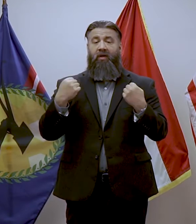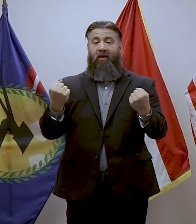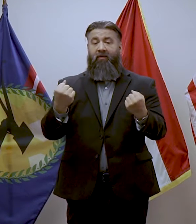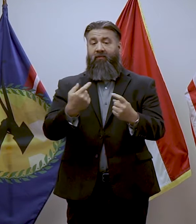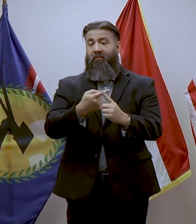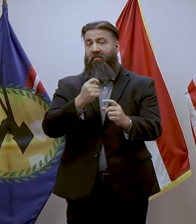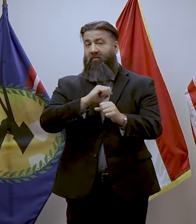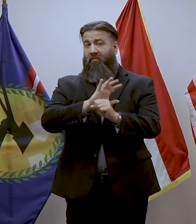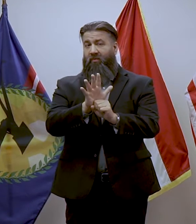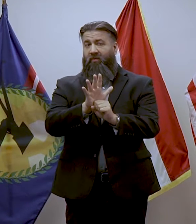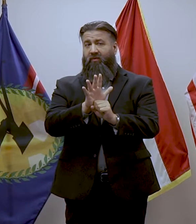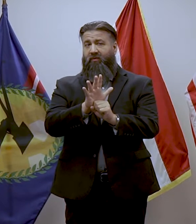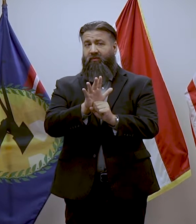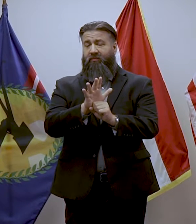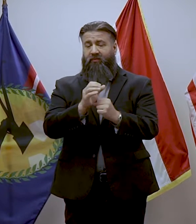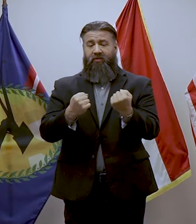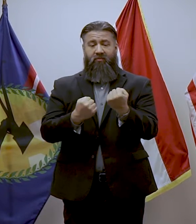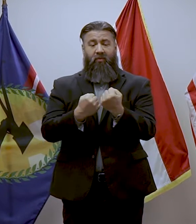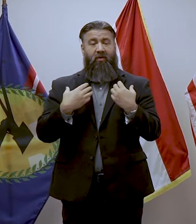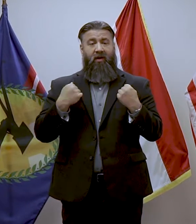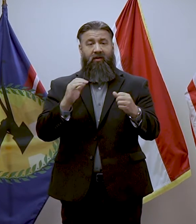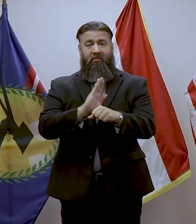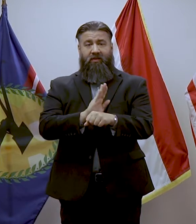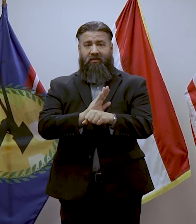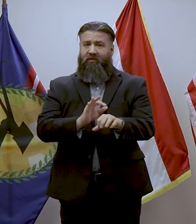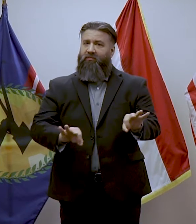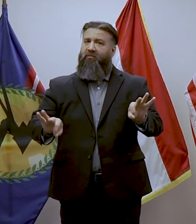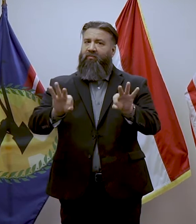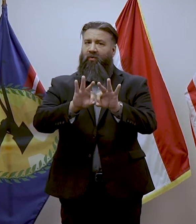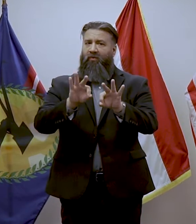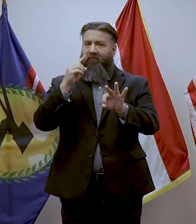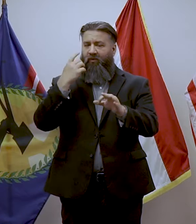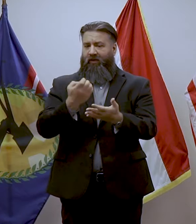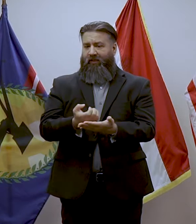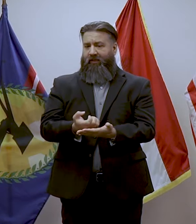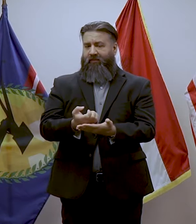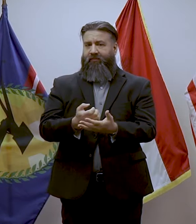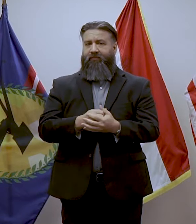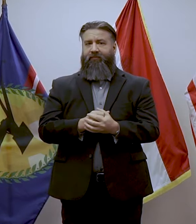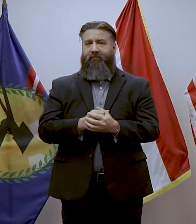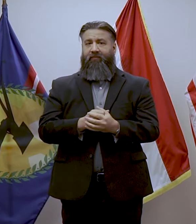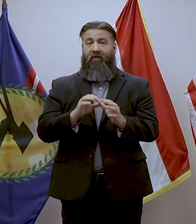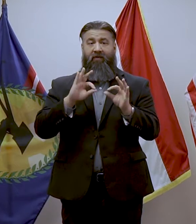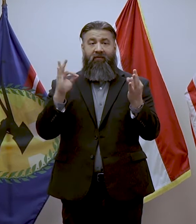a healthy business is critical to our economy. Family owned businesses are the backbone of our community.